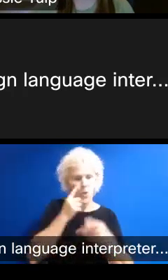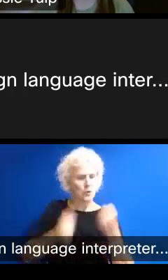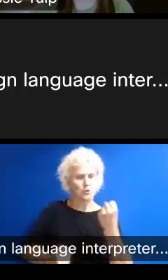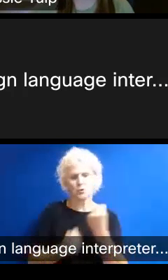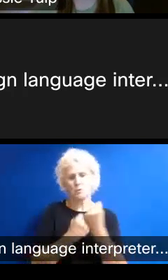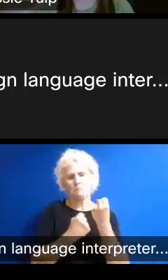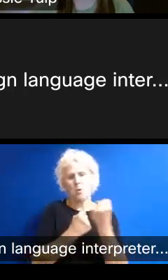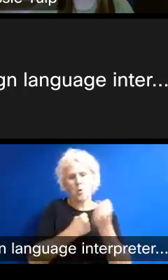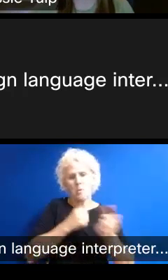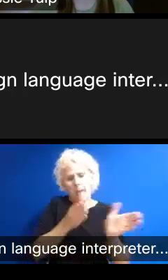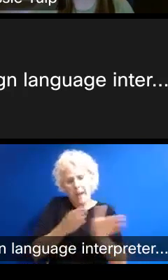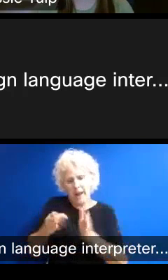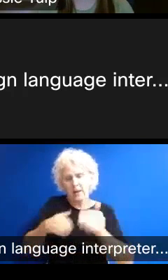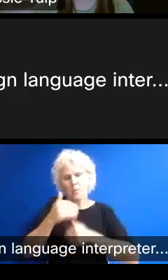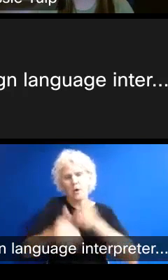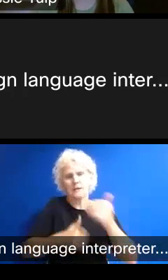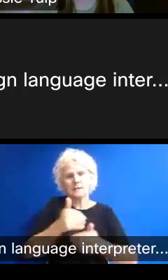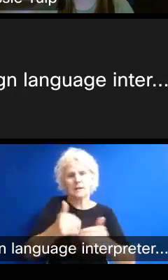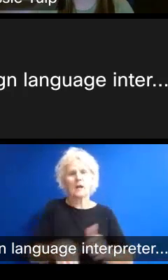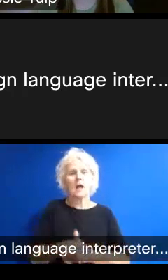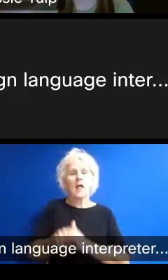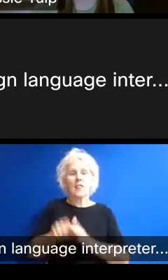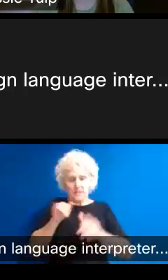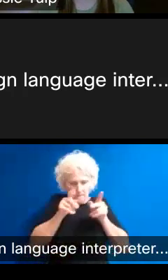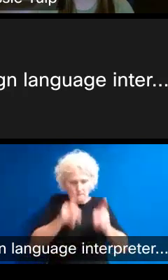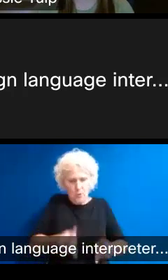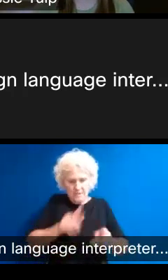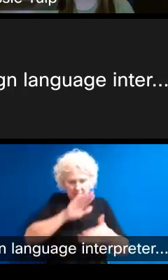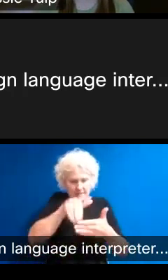the person develop a person centered plan and identify the person's goals, needs,